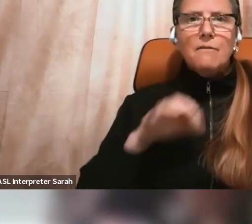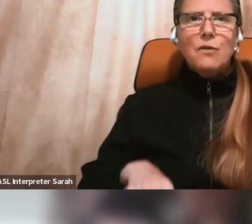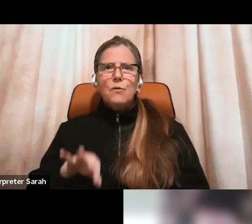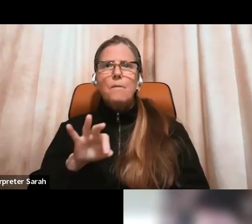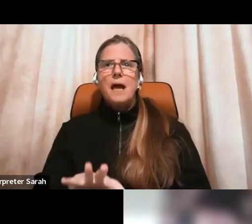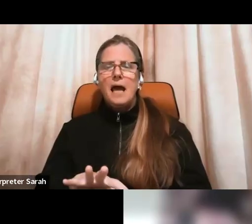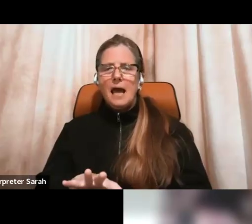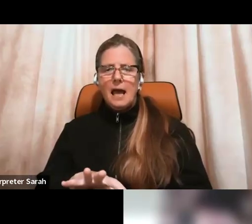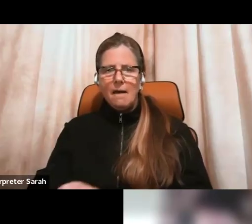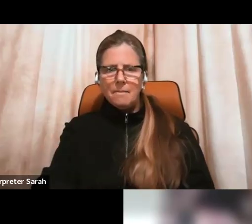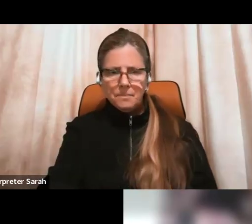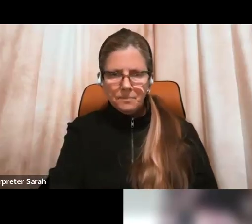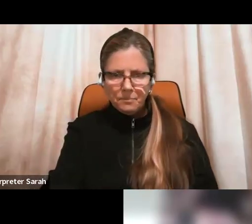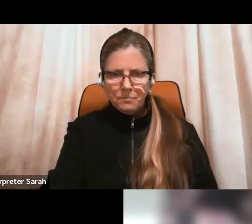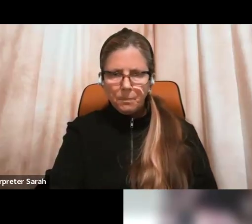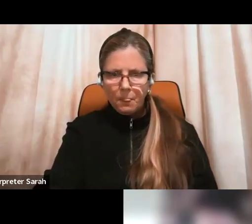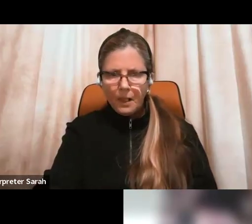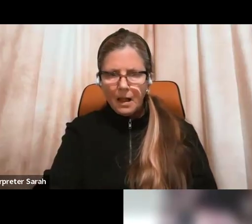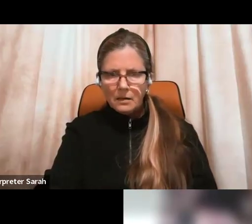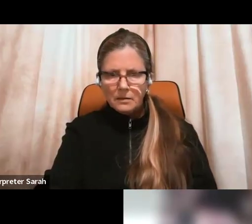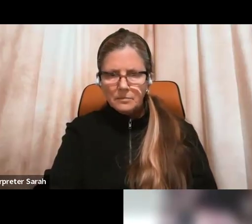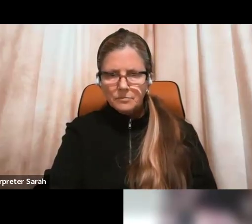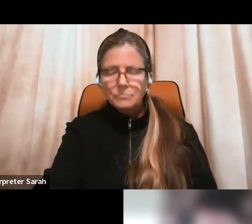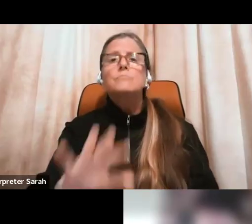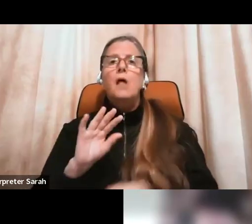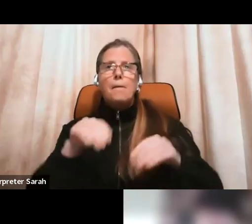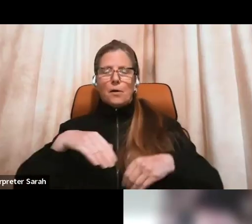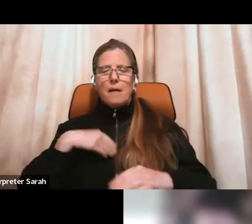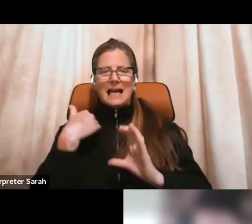I'll take that one. I dropped my email in the chat there. Why don't you send me an email,